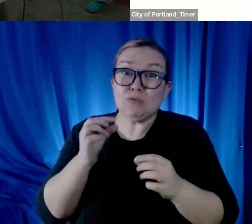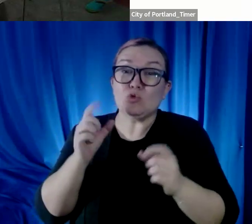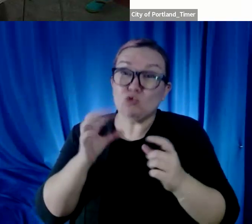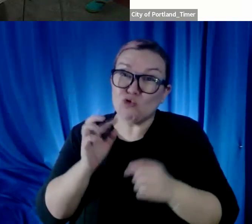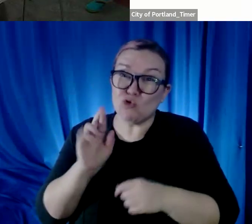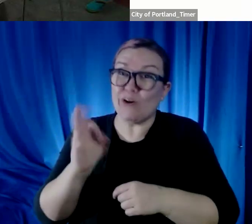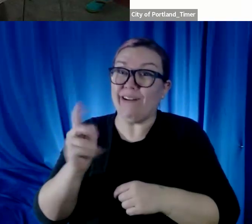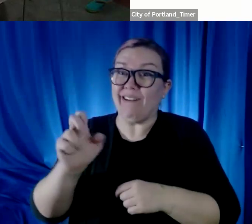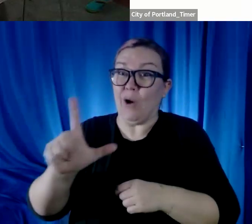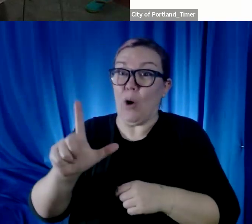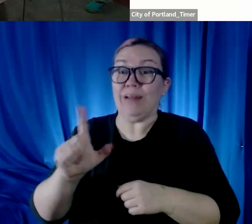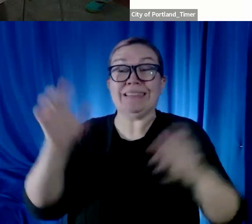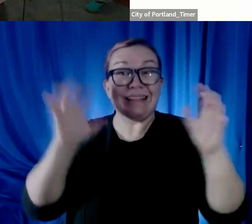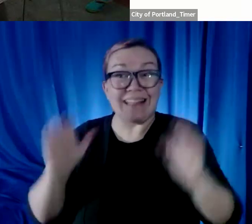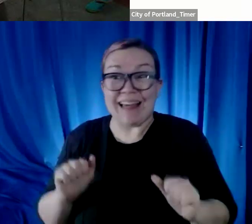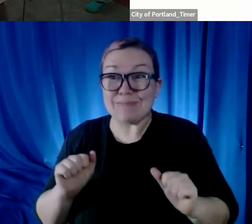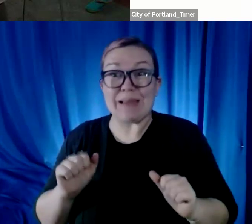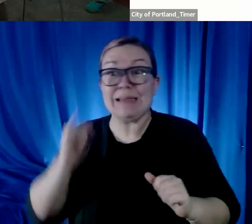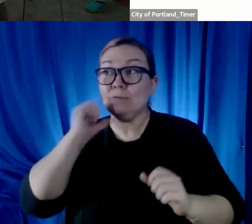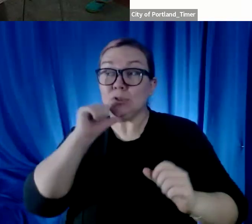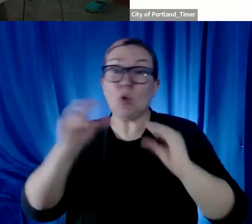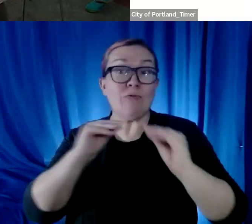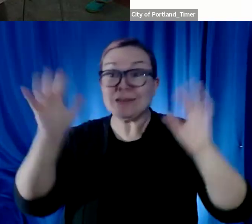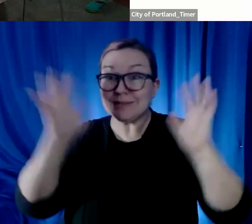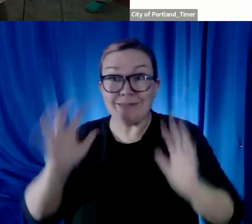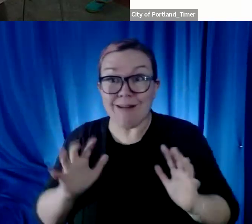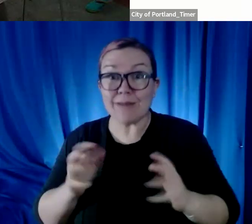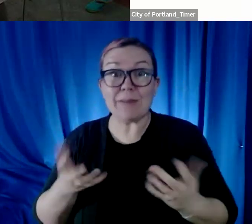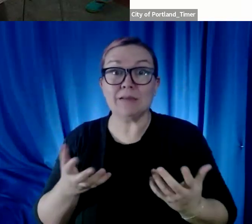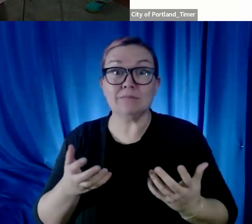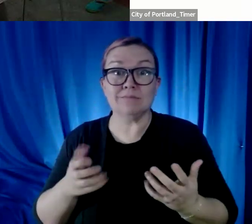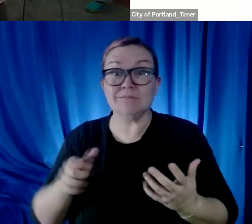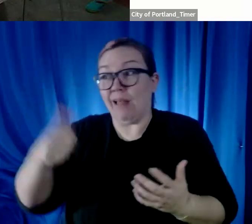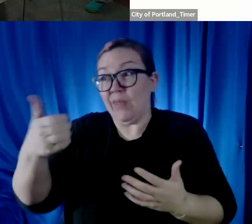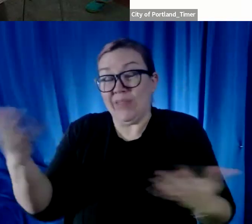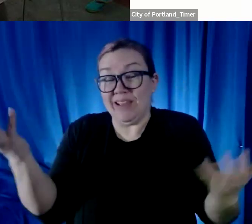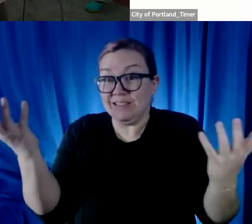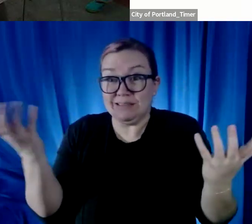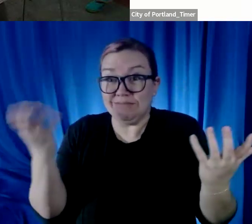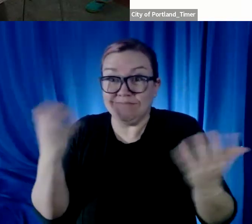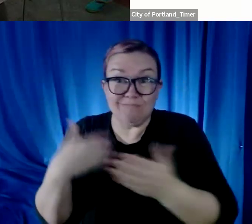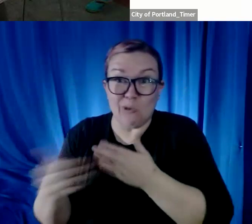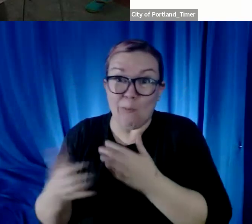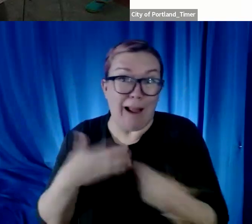If we don't fix the climate. The rest of it is really doesn't matter.